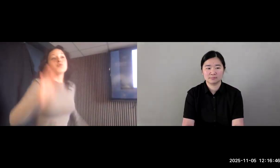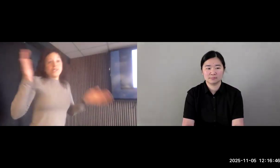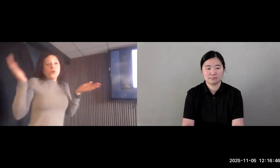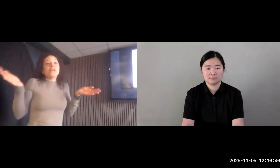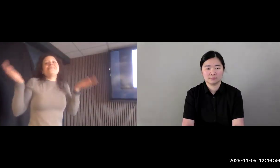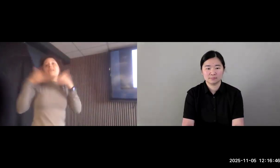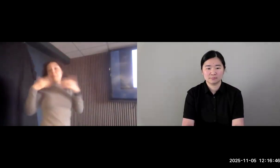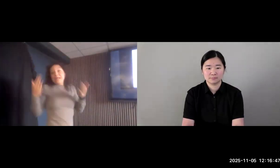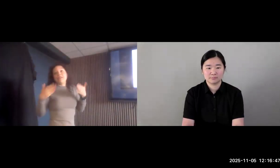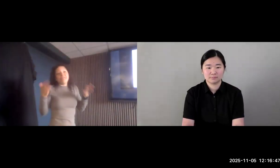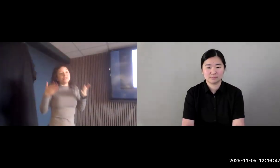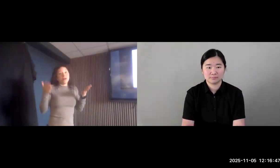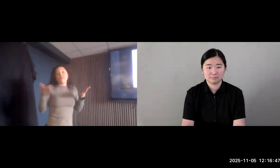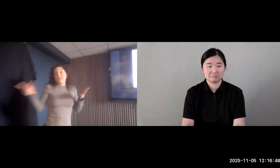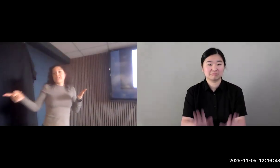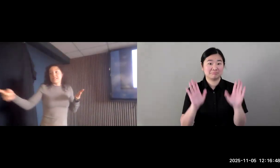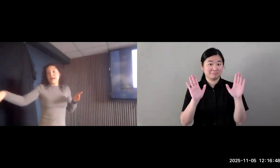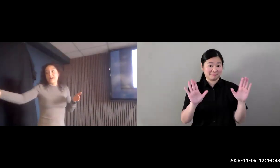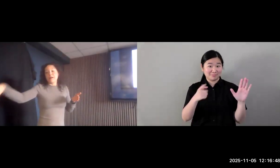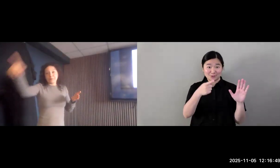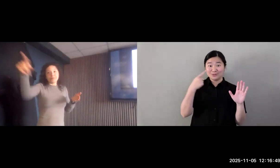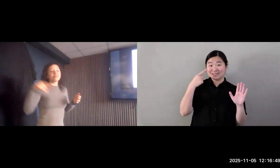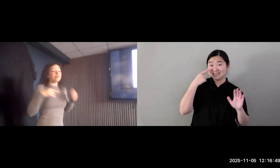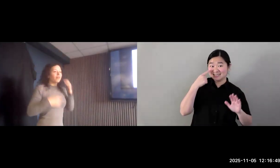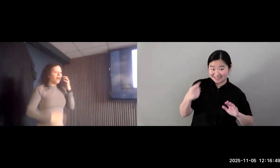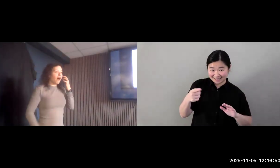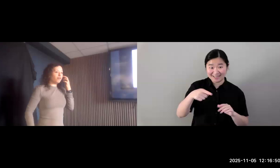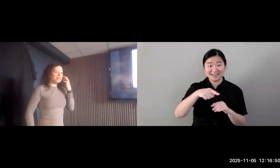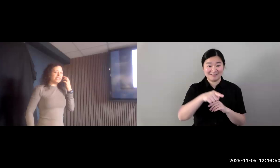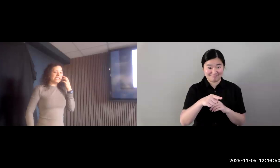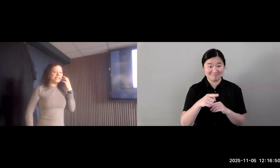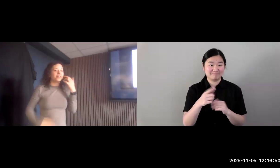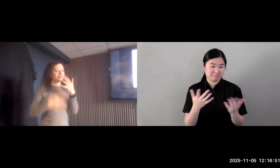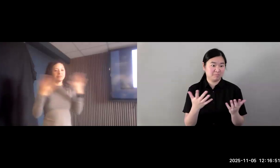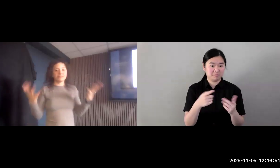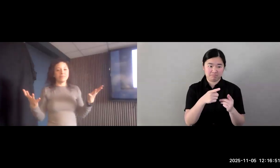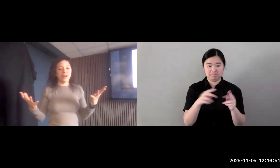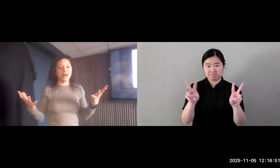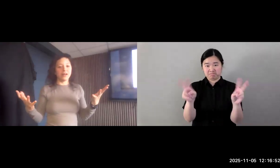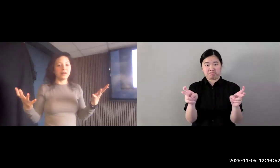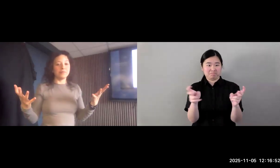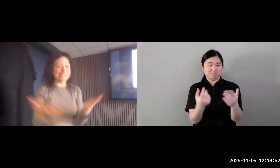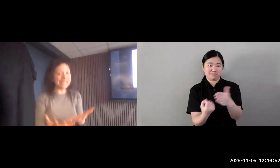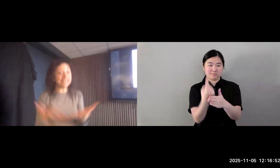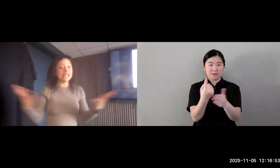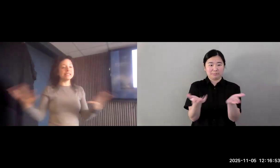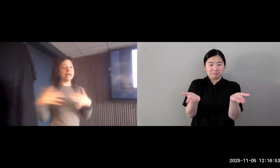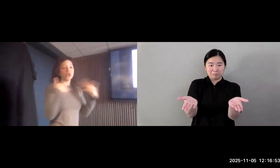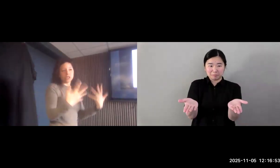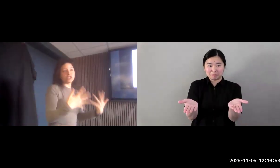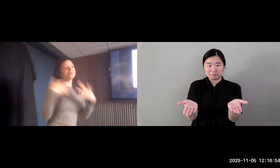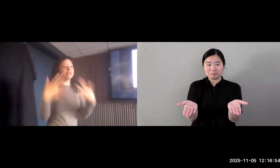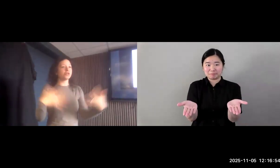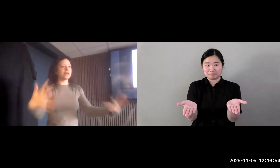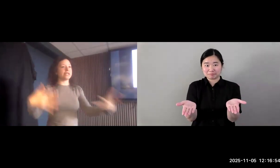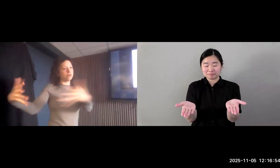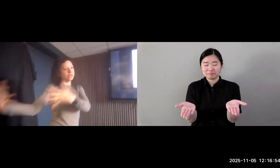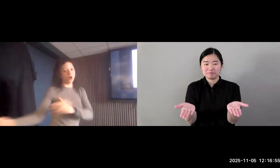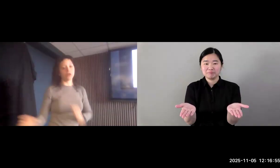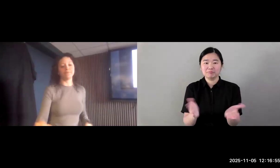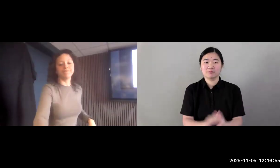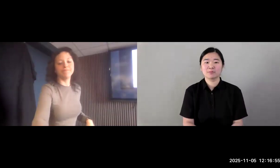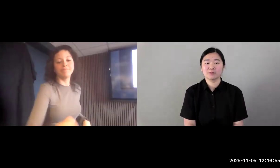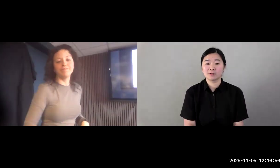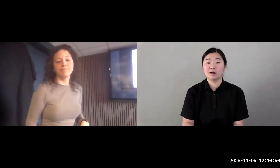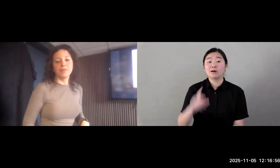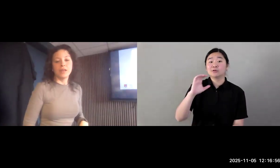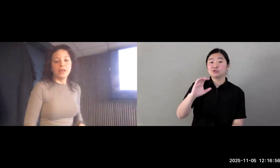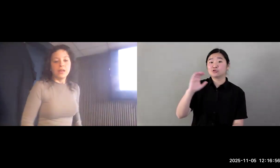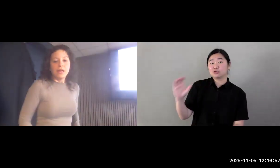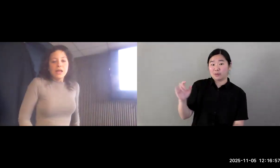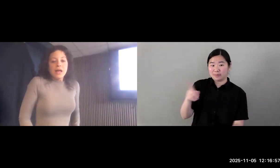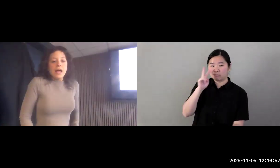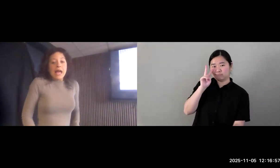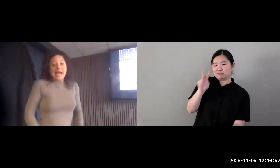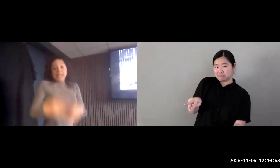Right, so you can see that the main event of this scene is that Charlie Chaplin is looking down at the doll.